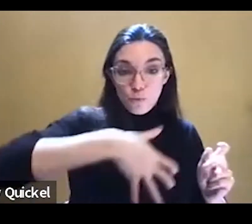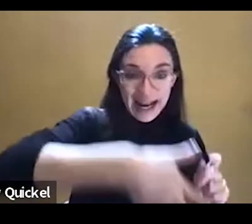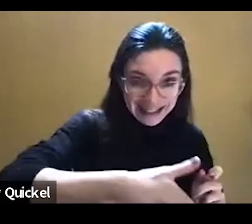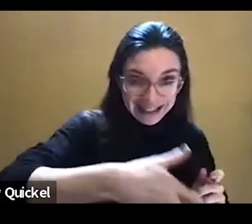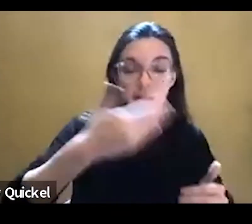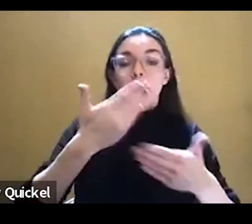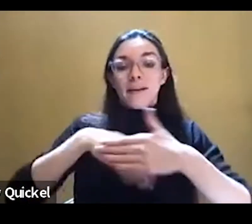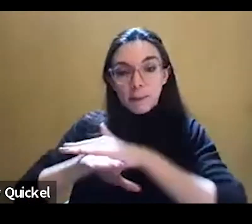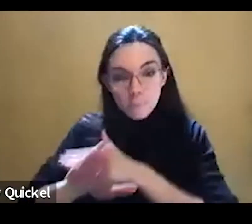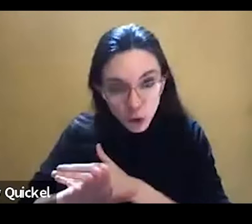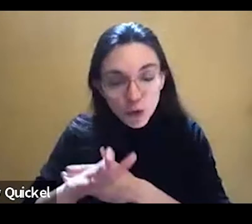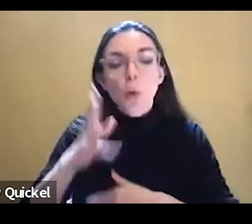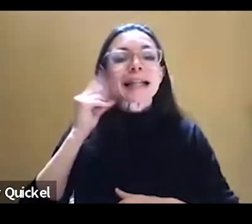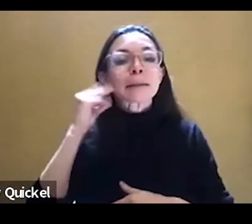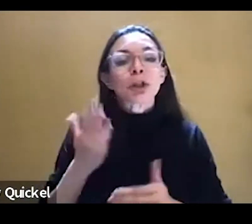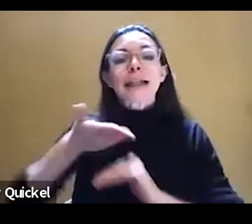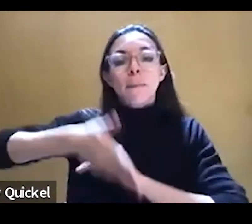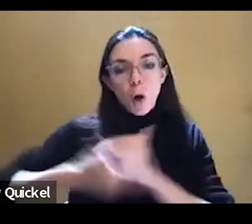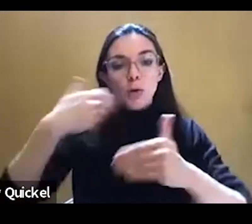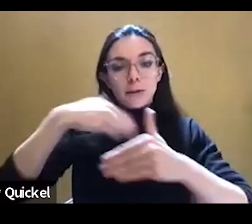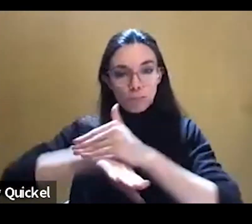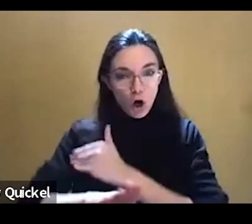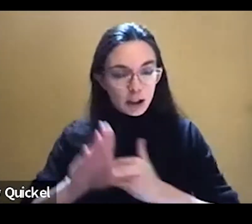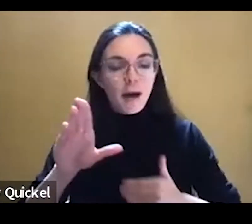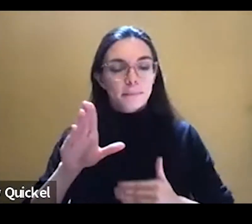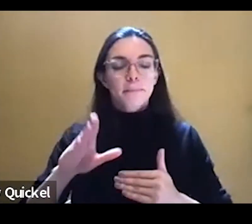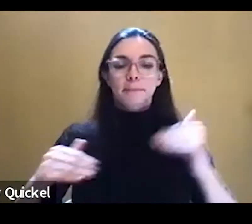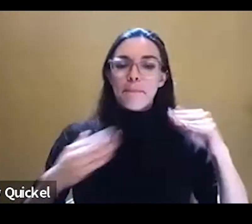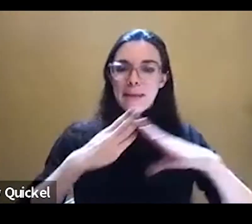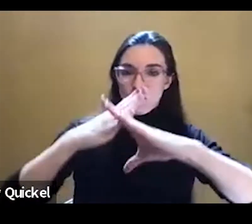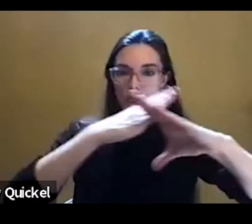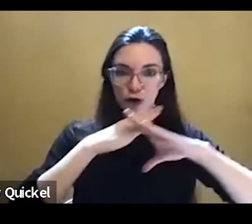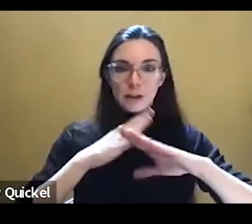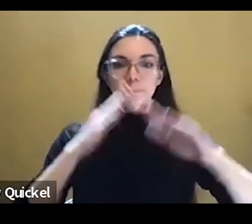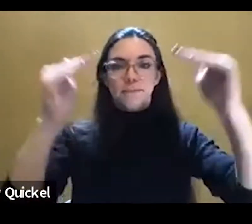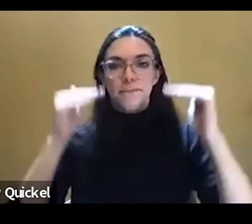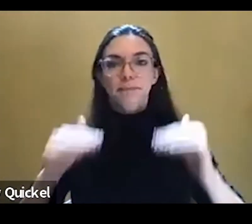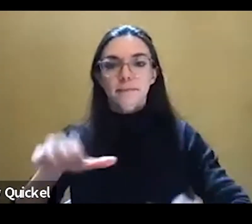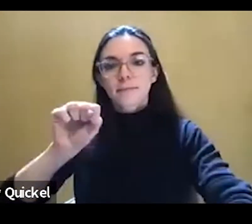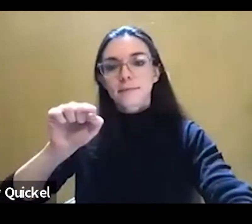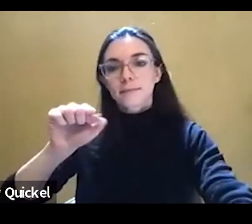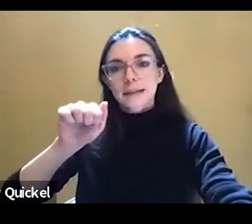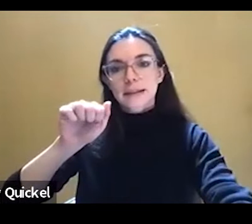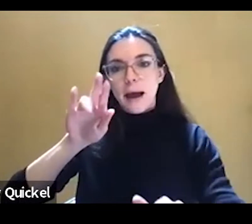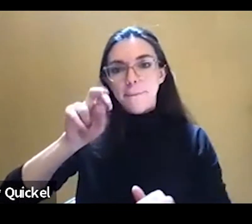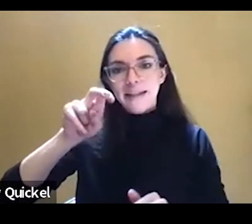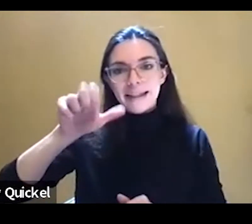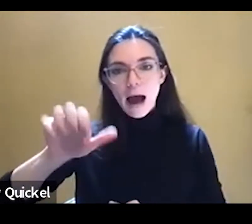disabilities. DRNY staff attorney Sabina Khan, part of the Michael